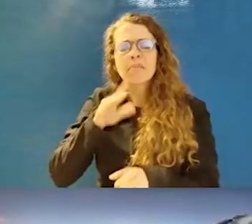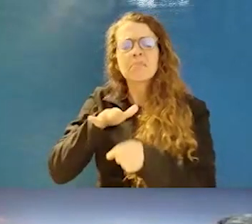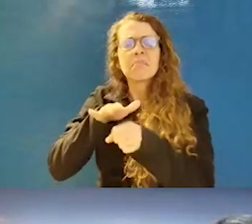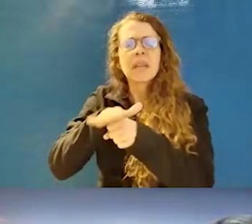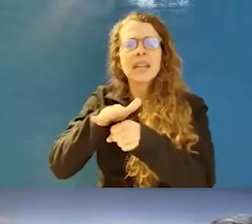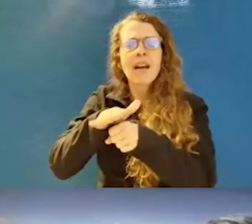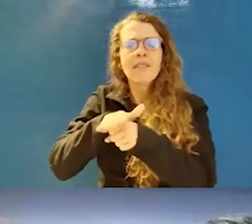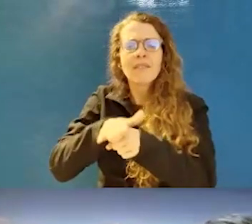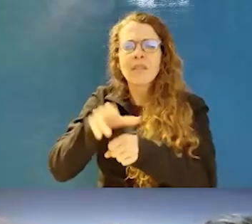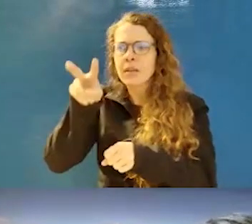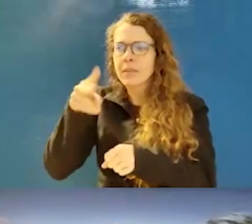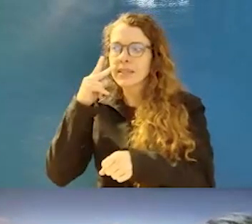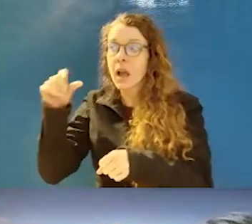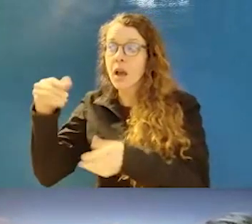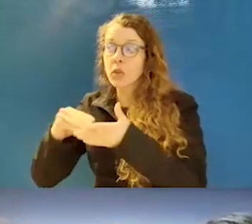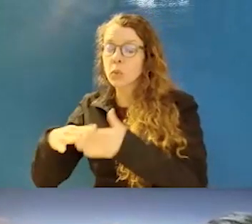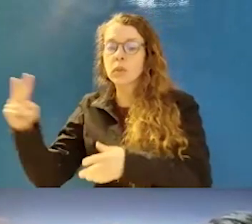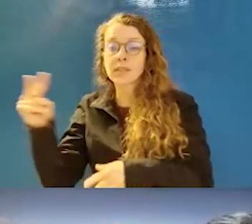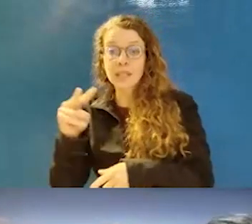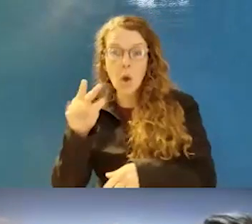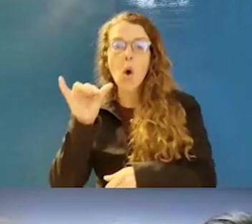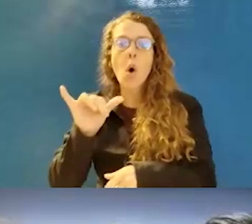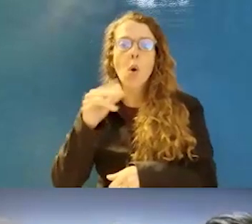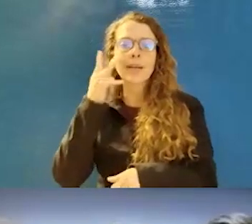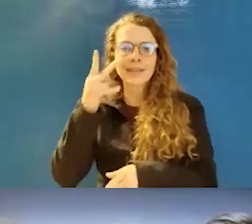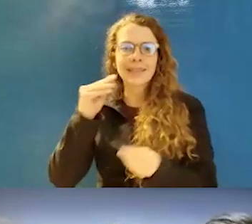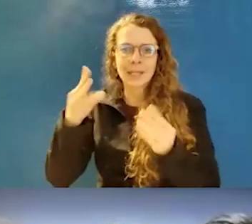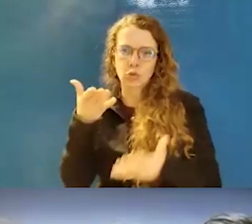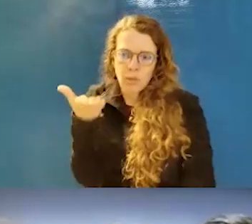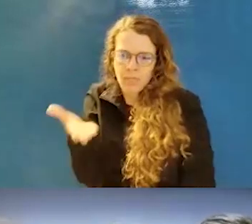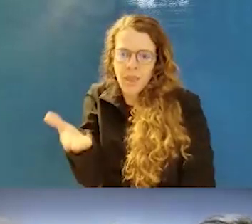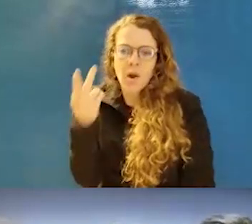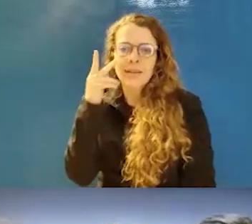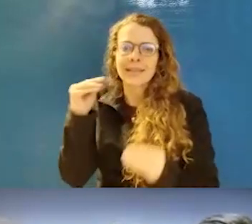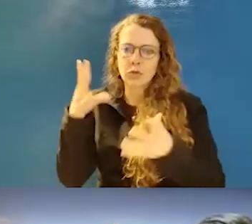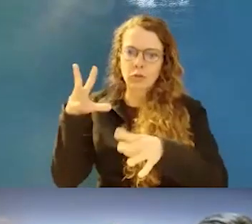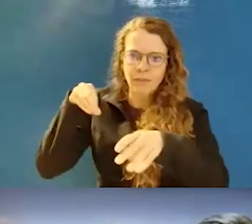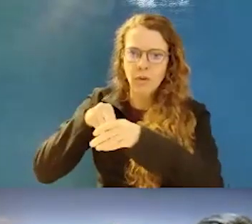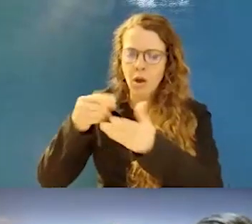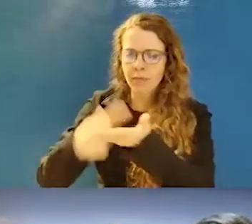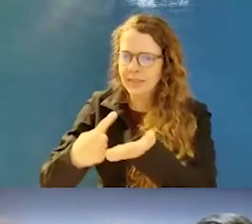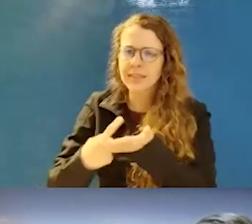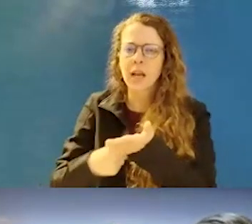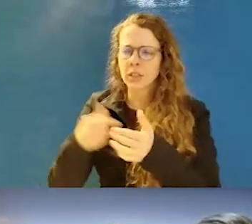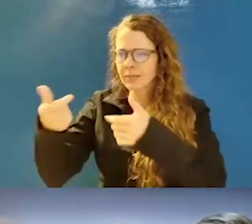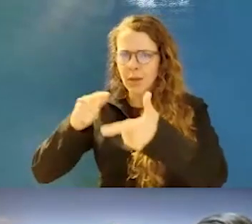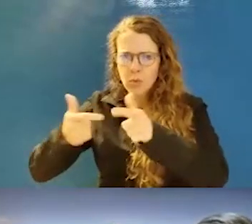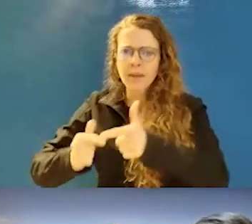so that the other students can see your presence in the discussion. They know that you're there, they know that you're interacting. And